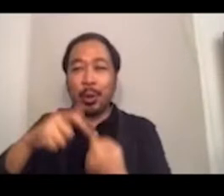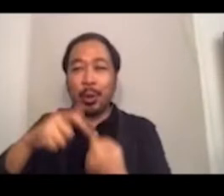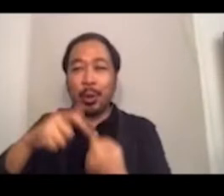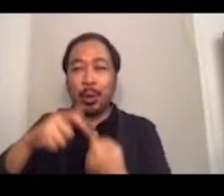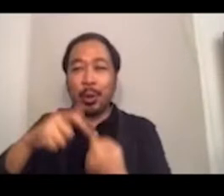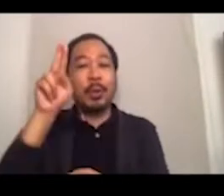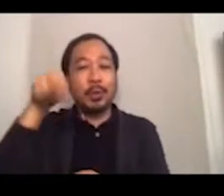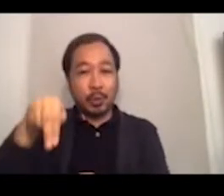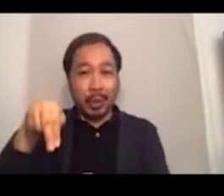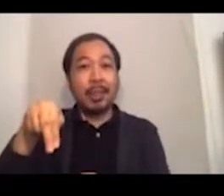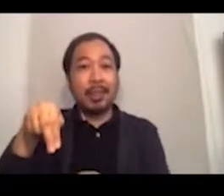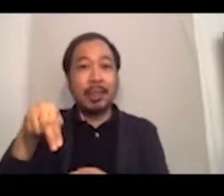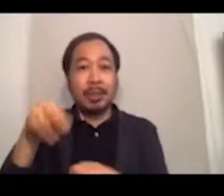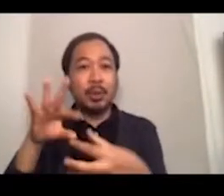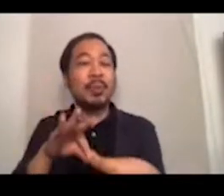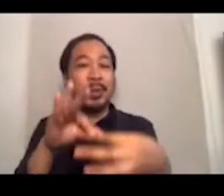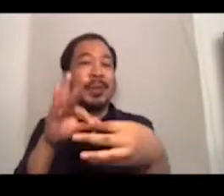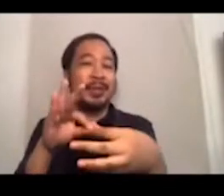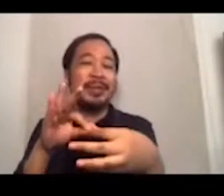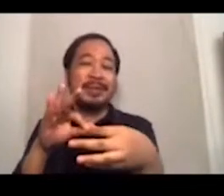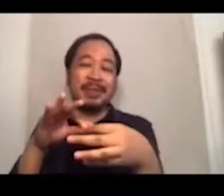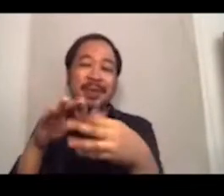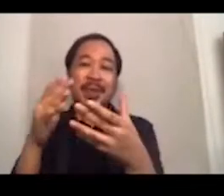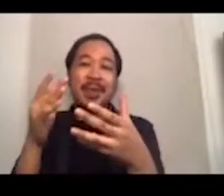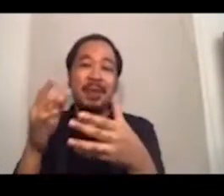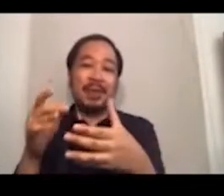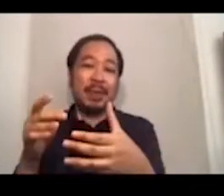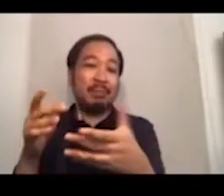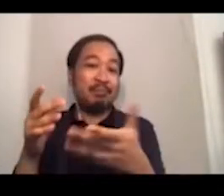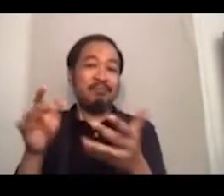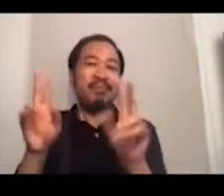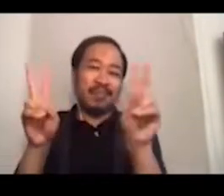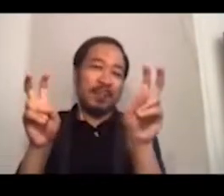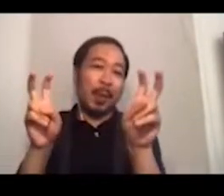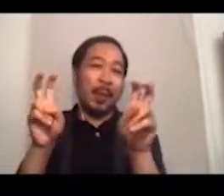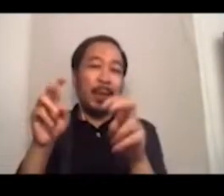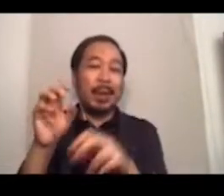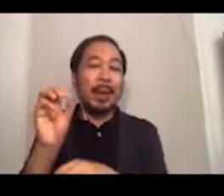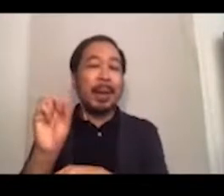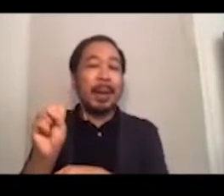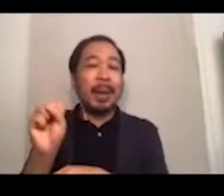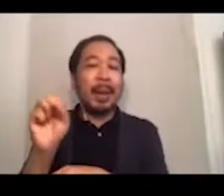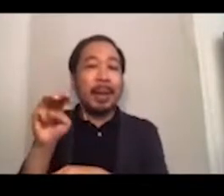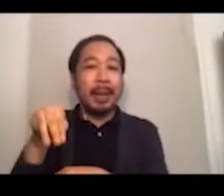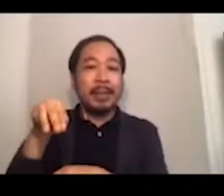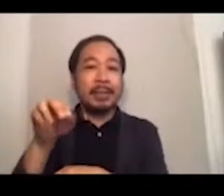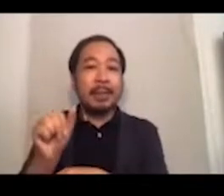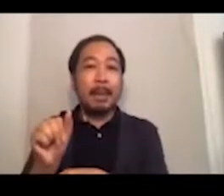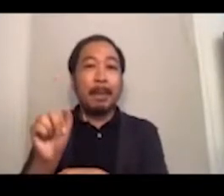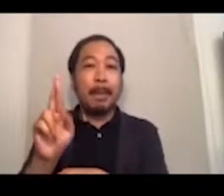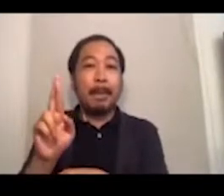Not only the future for addressing challenges, but addressing the opportunities.